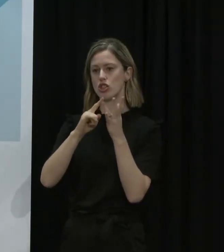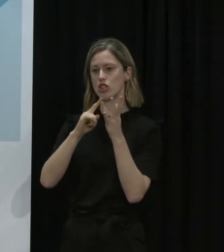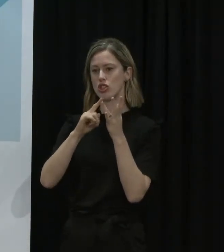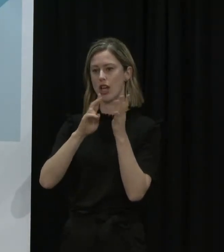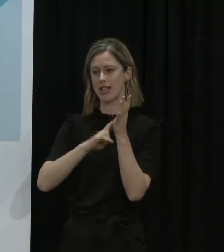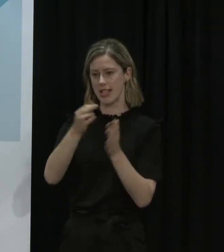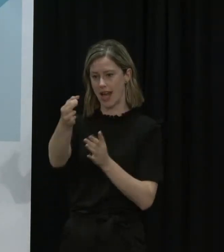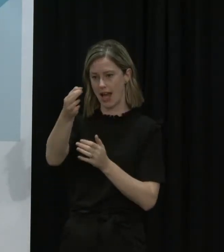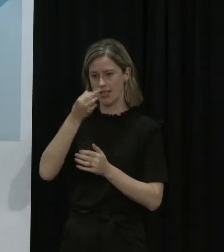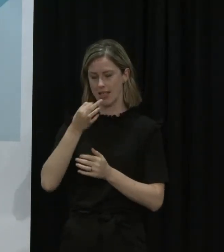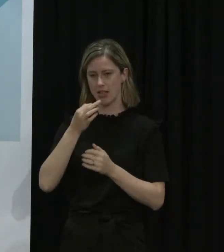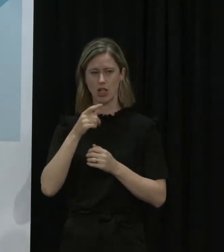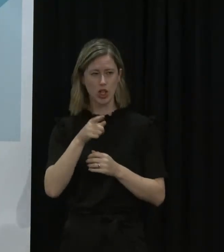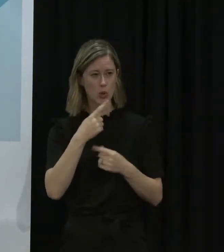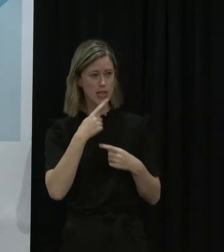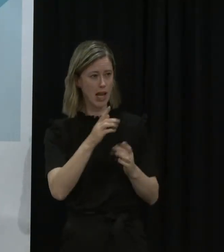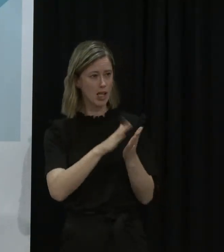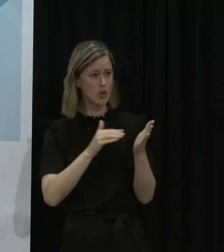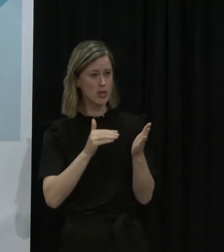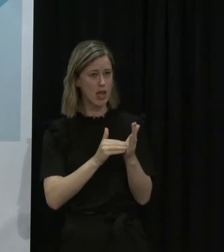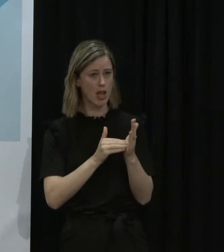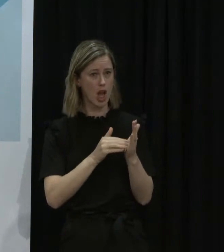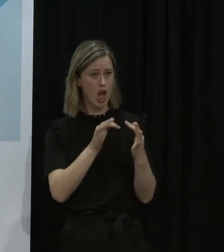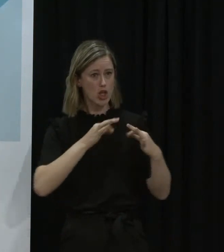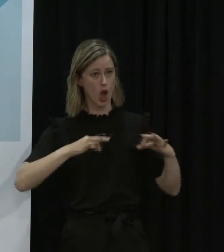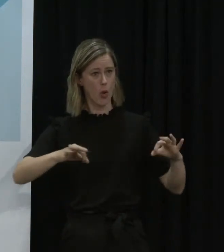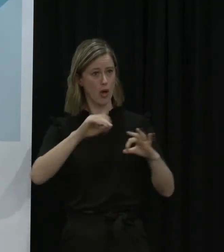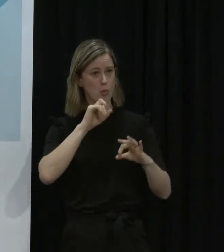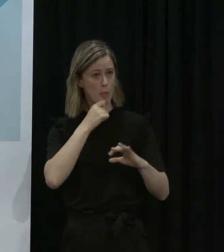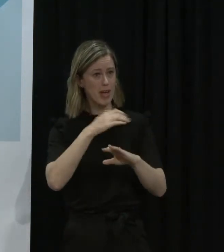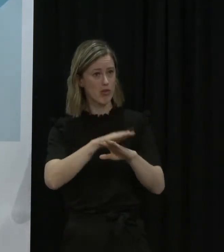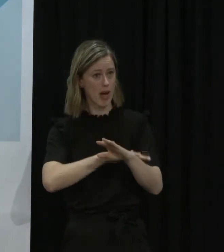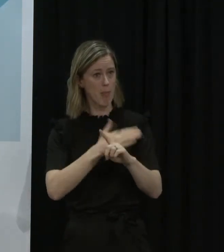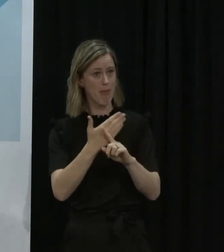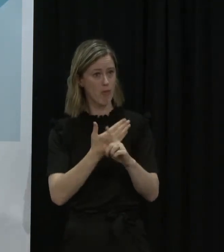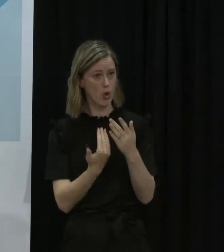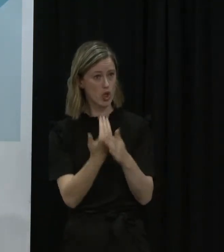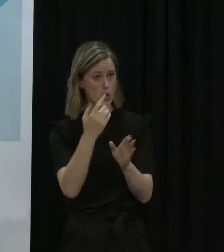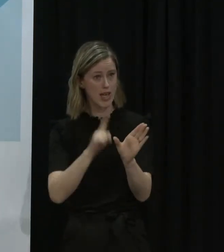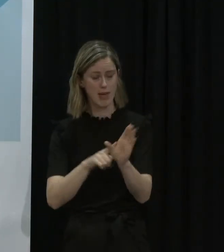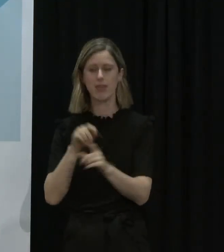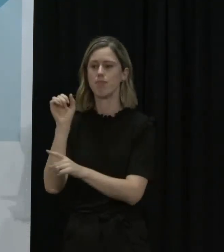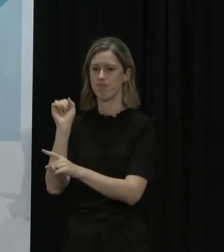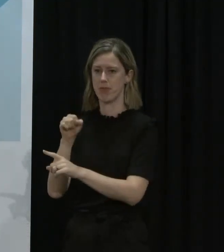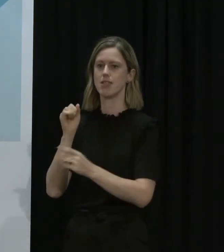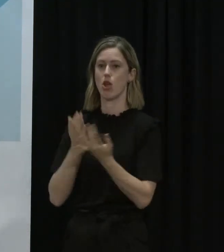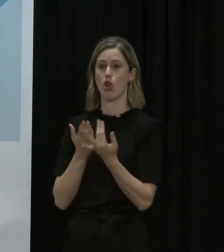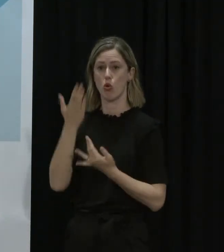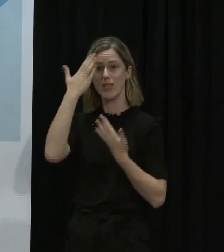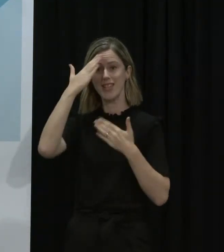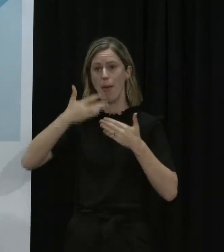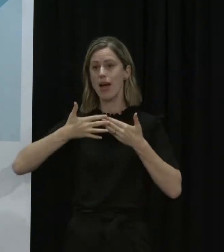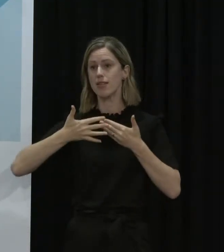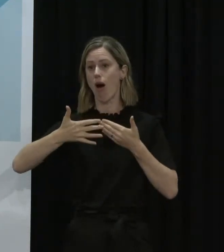time we would likely see that change. I think I said Jason and then Henry, didn't I? To be quite clear, are you